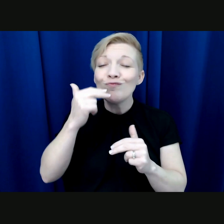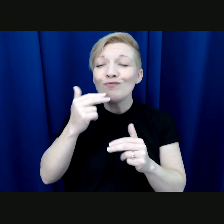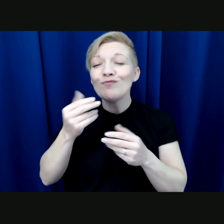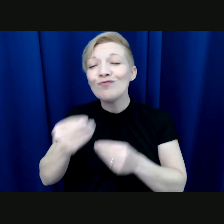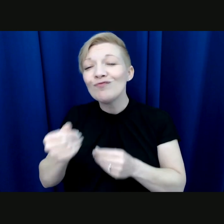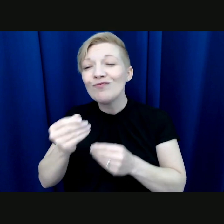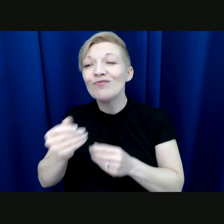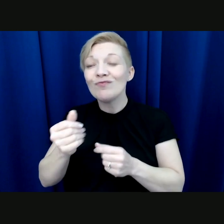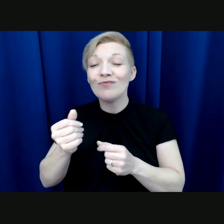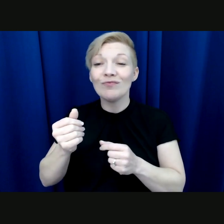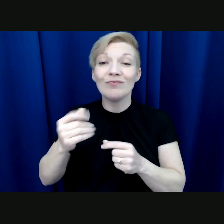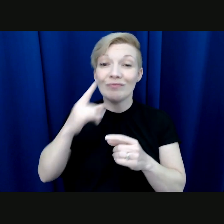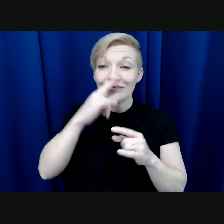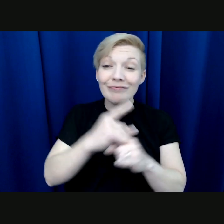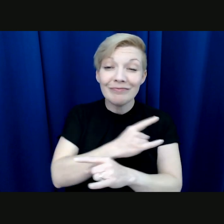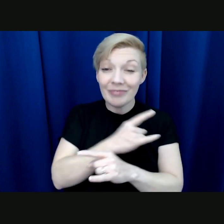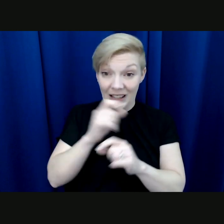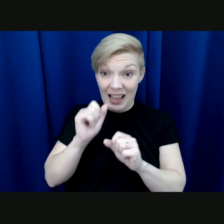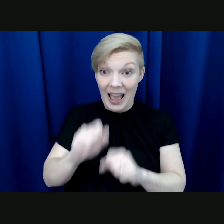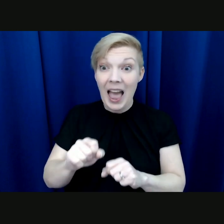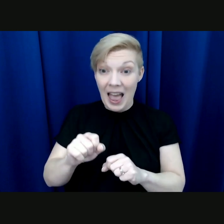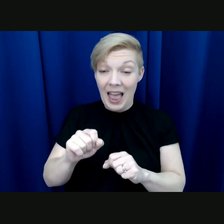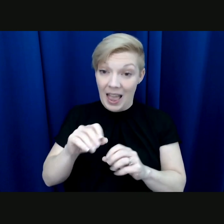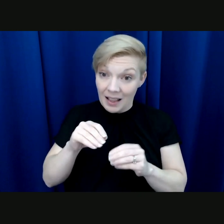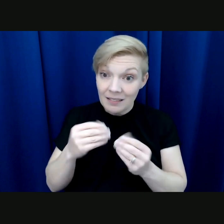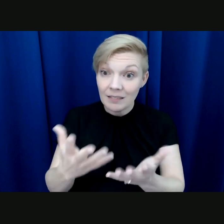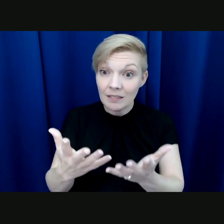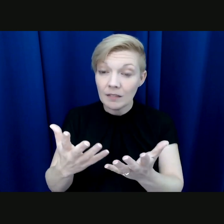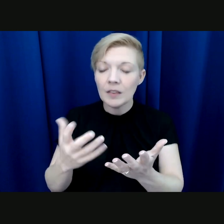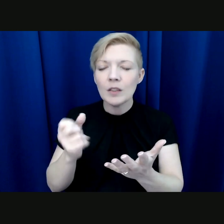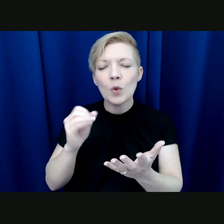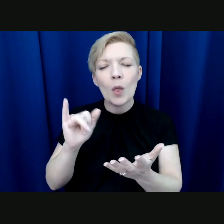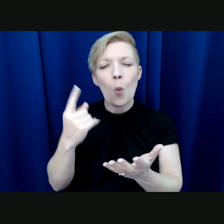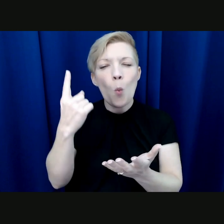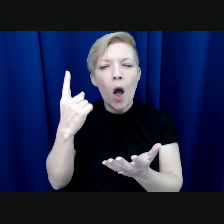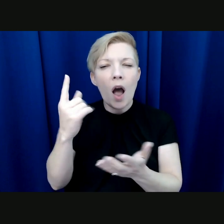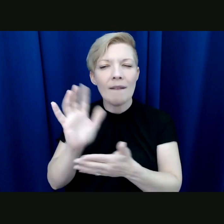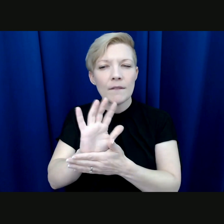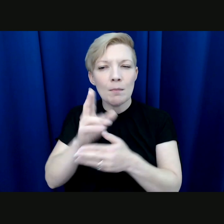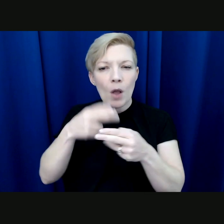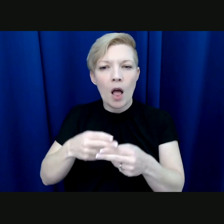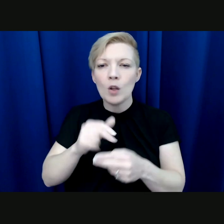if you had watched the Don't Look Up film, which, if you're not familiar with it,